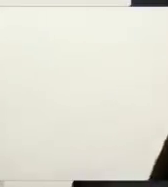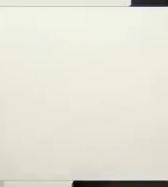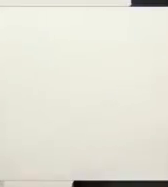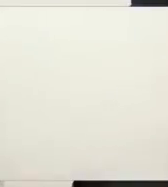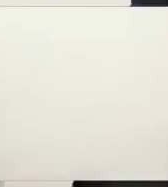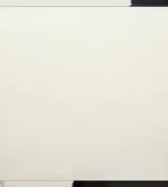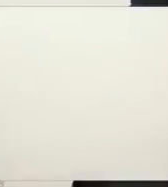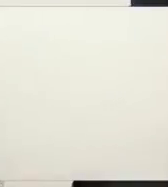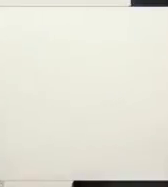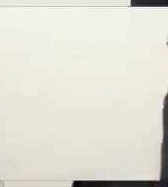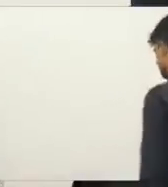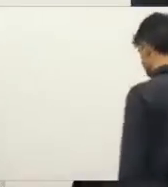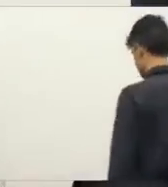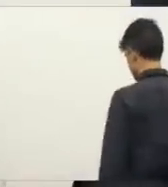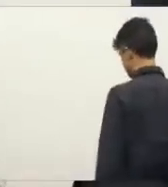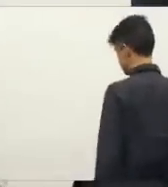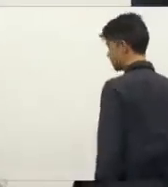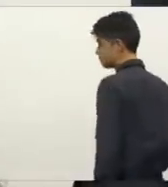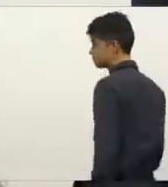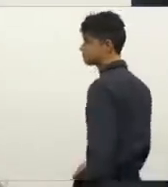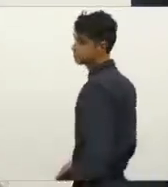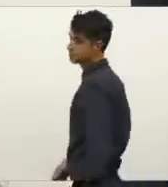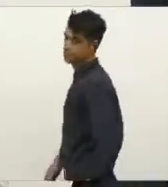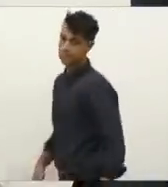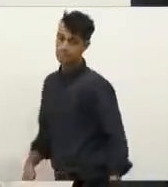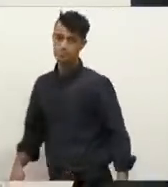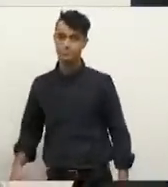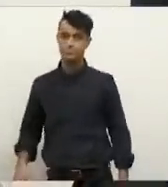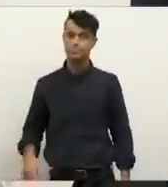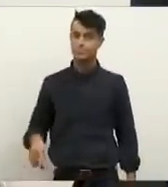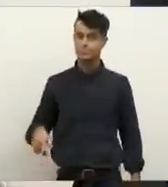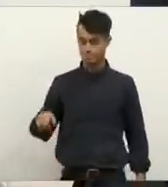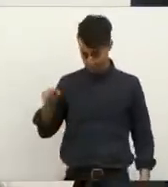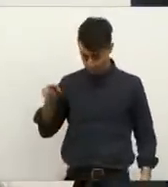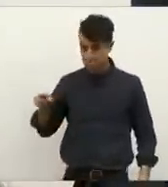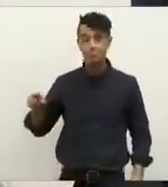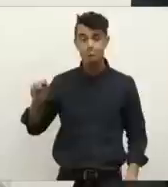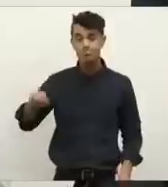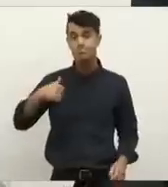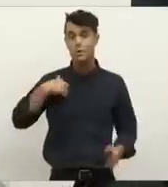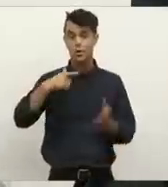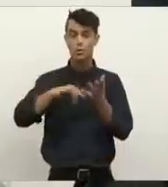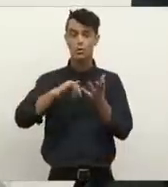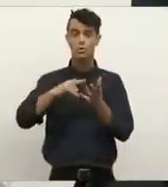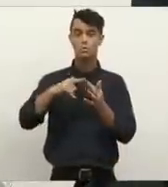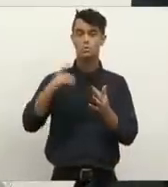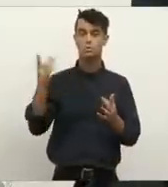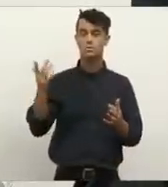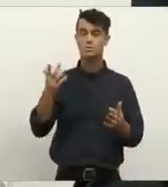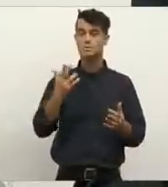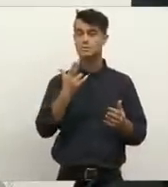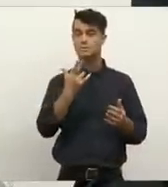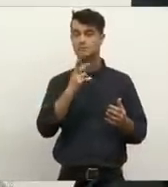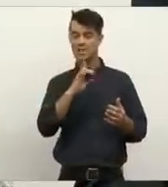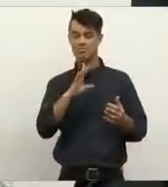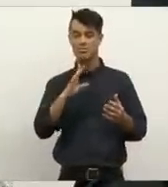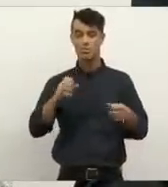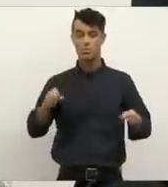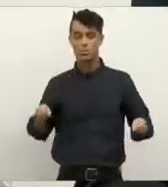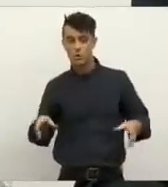So I use an electric wheelchair. So that's for mobility. It's for, you know, driving to the train station,